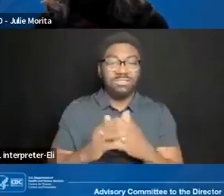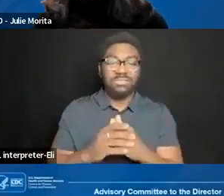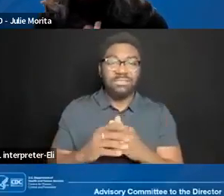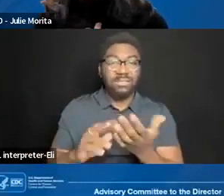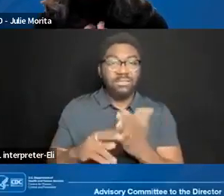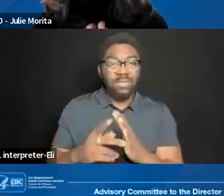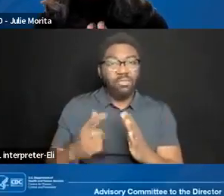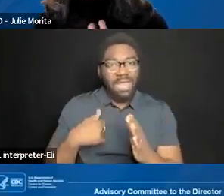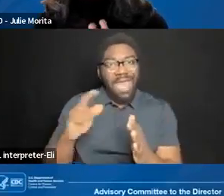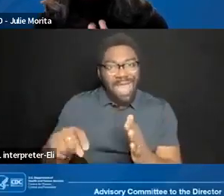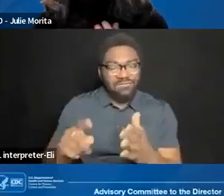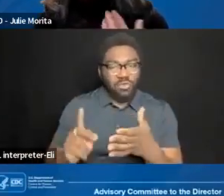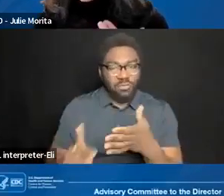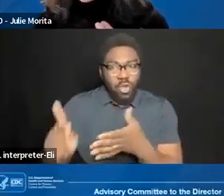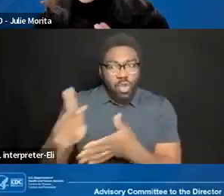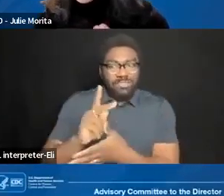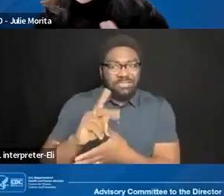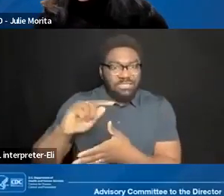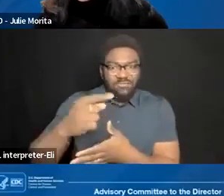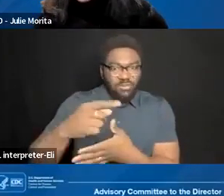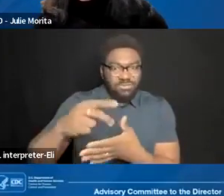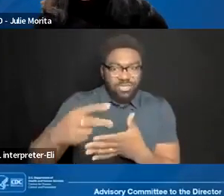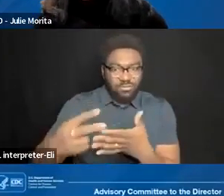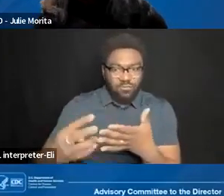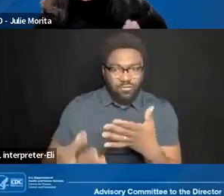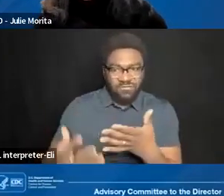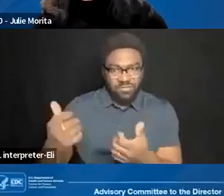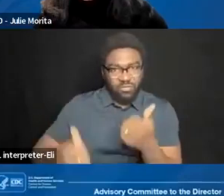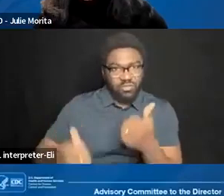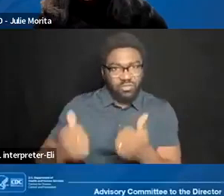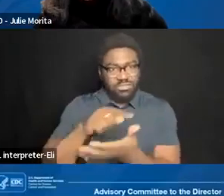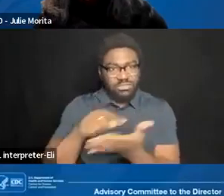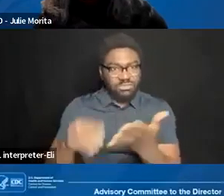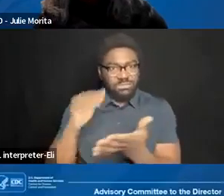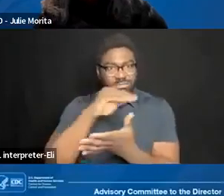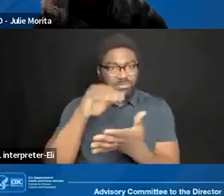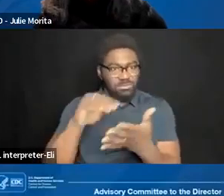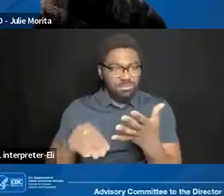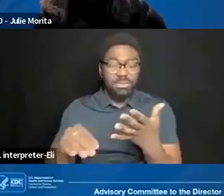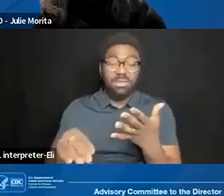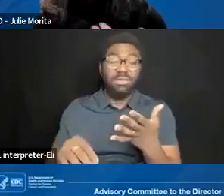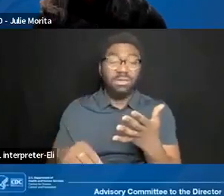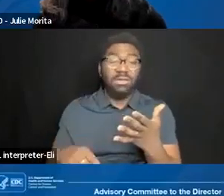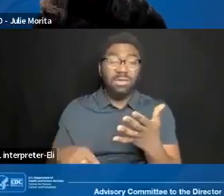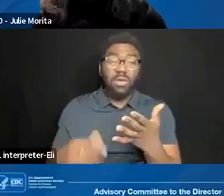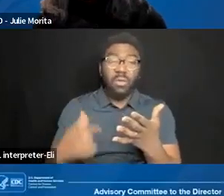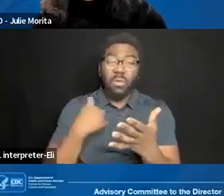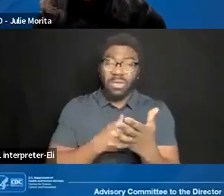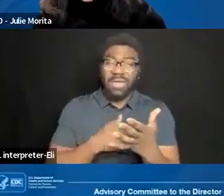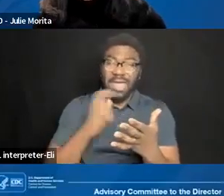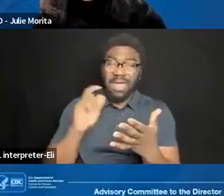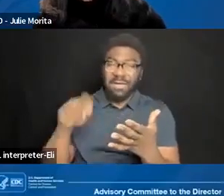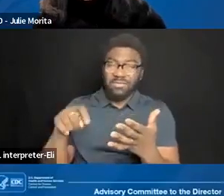as a next step for us is, or maybe not even for us, but really as a recommendation to CDC, is to consider really quantifying what the need